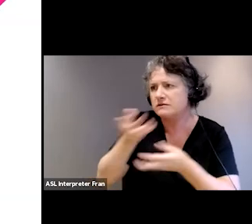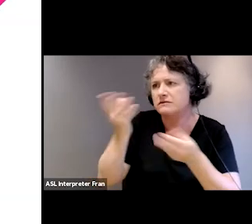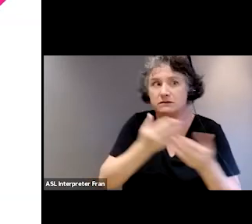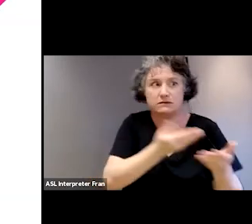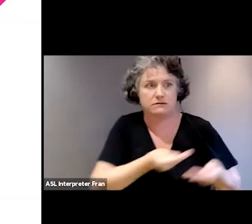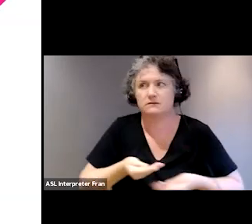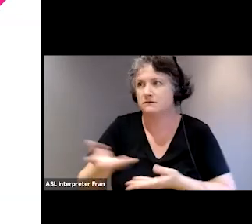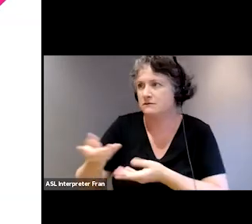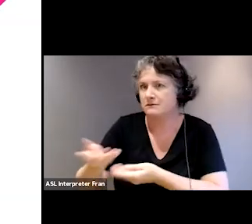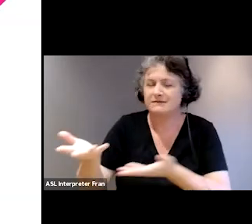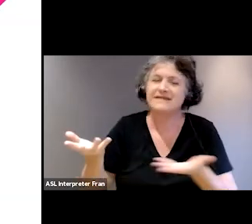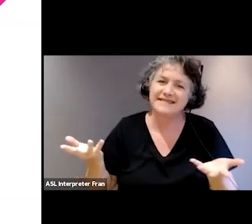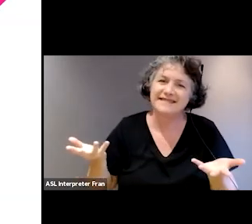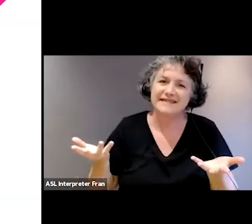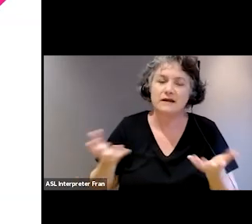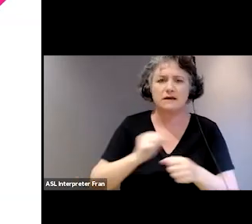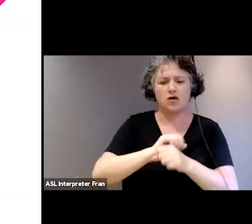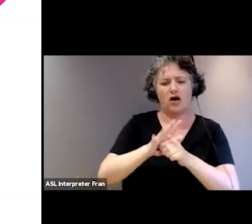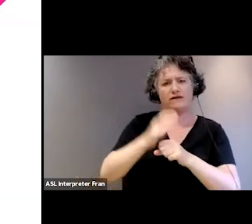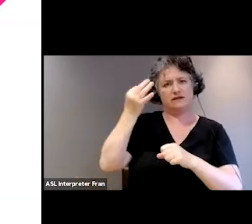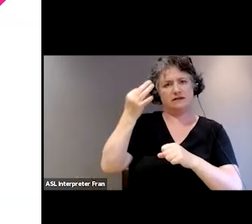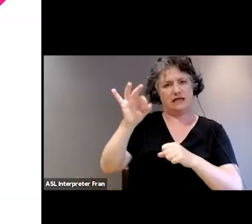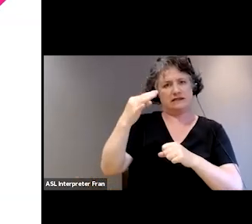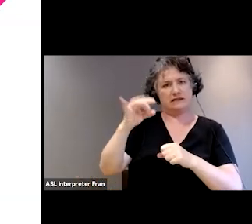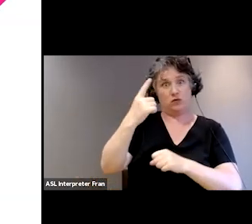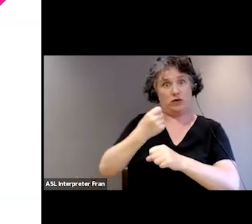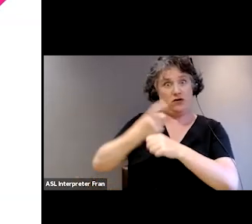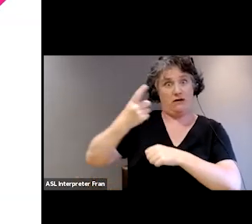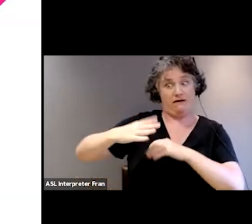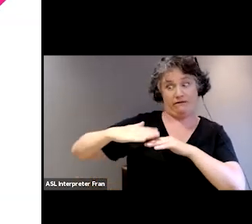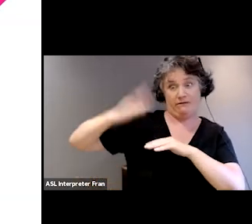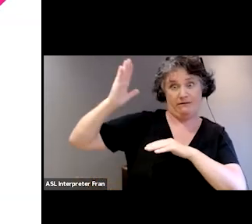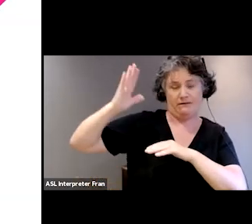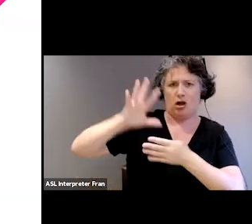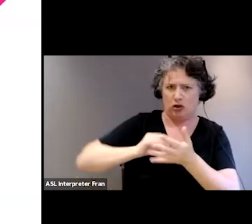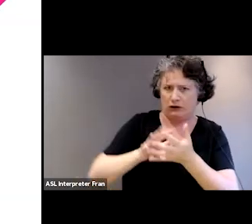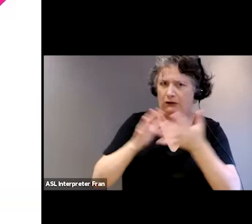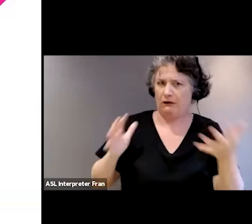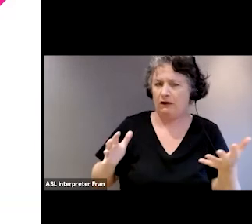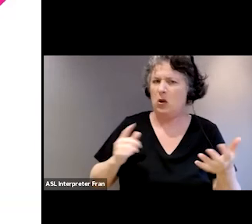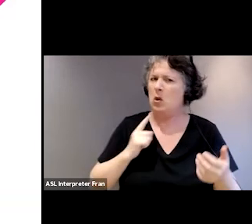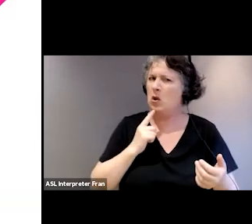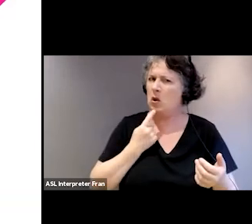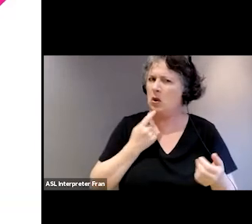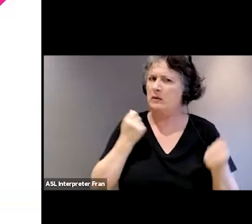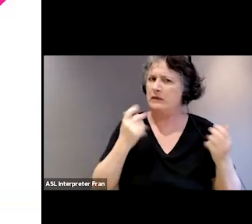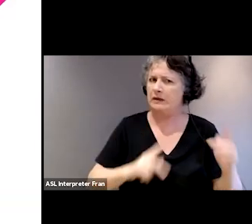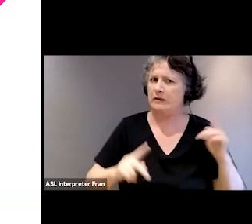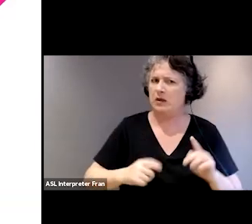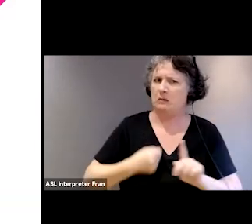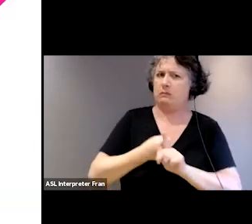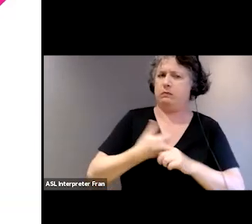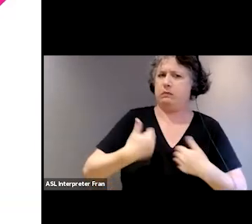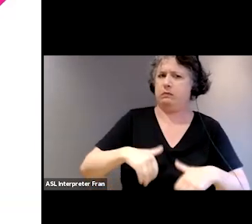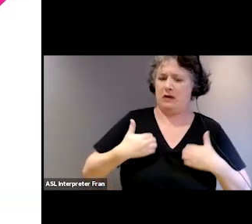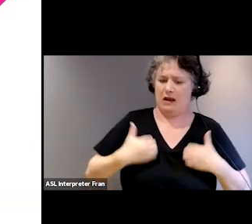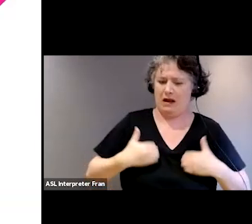being offered for 25 years plus, and Pfizer is available for those 12 years and older.